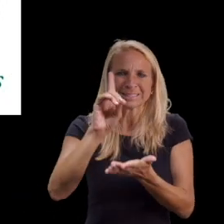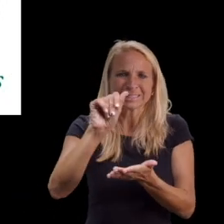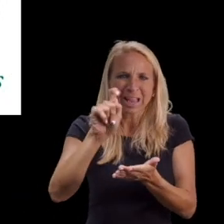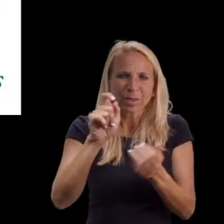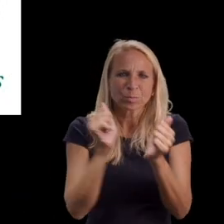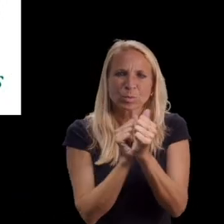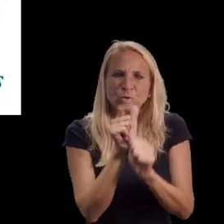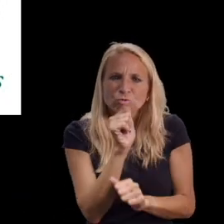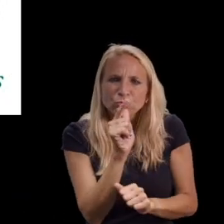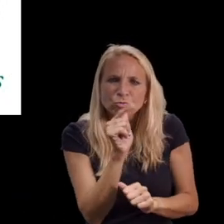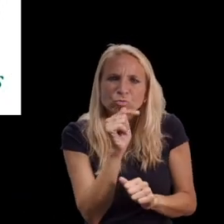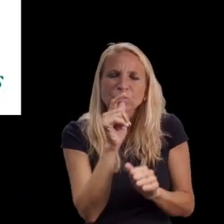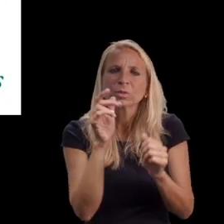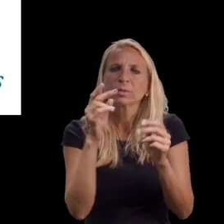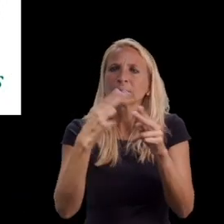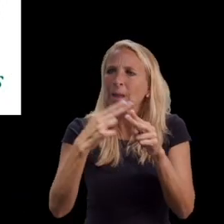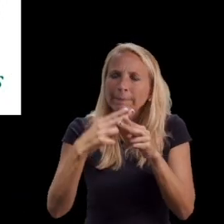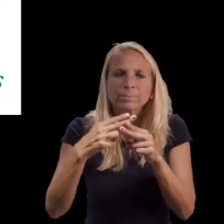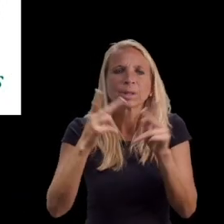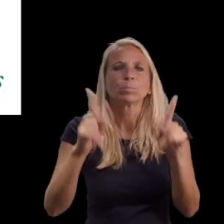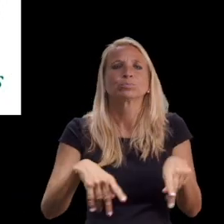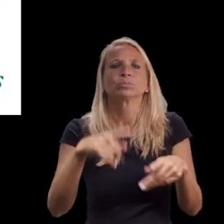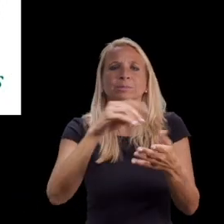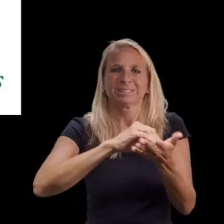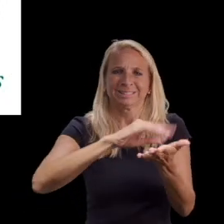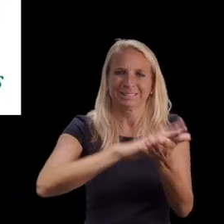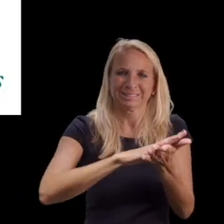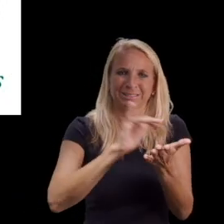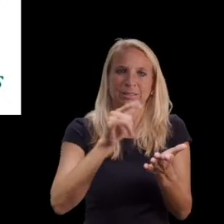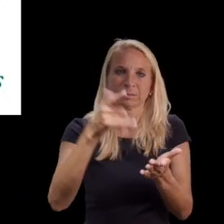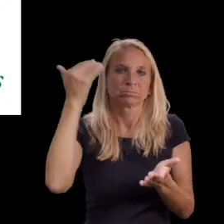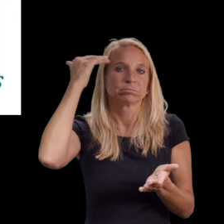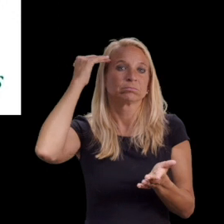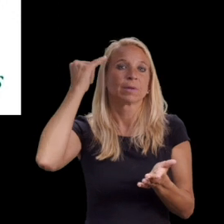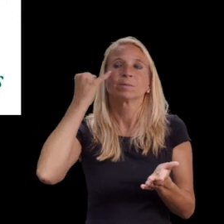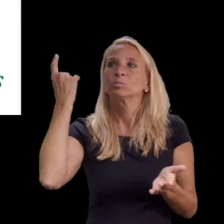or somewhere on your documentation, so that you can be aware that if someone asks you,